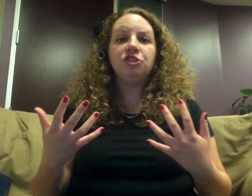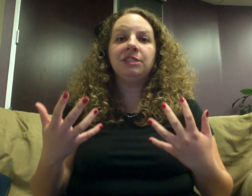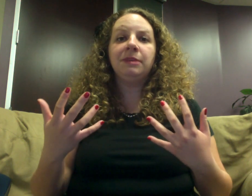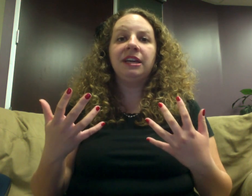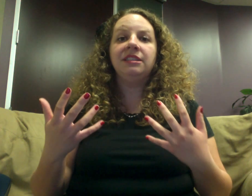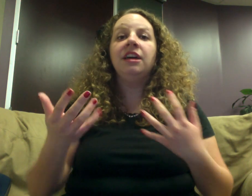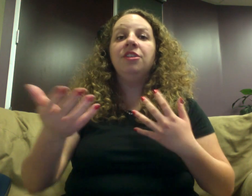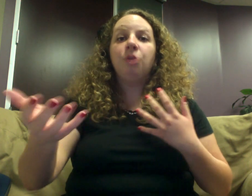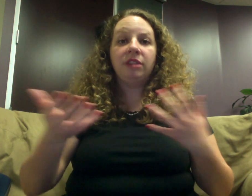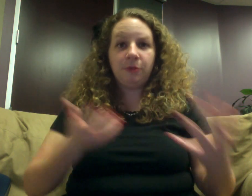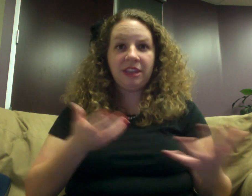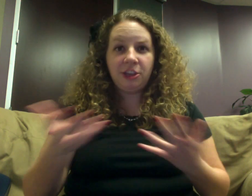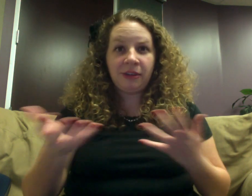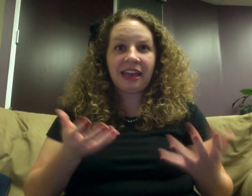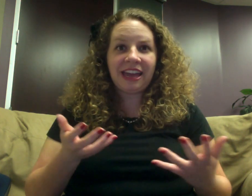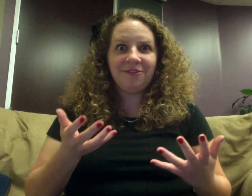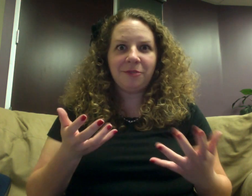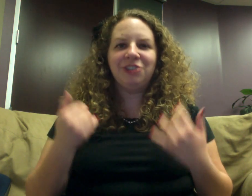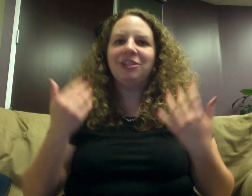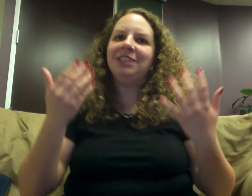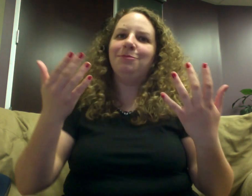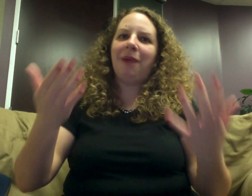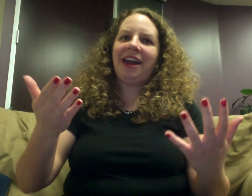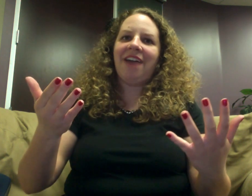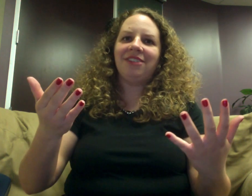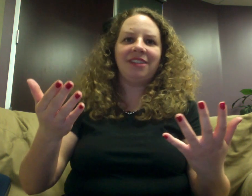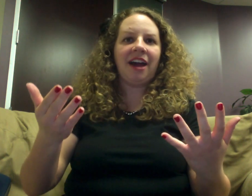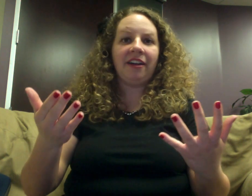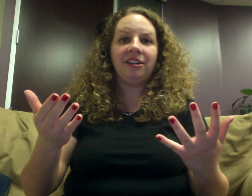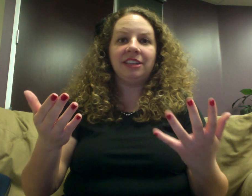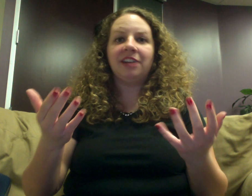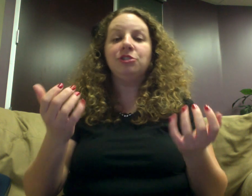is just because the only way that you can get information is by having that eye contact.